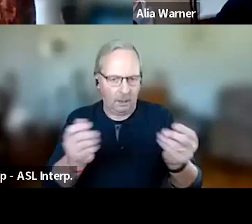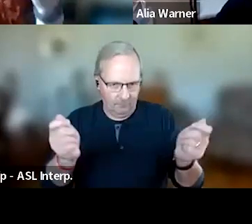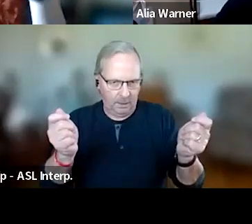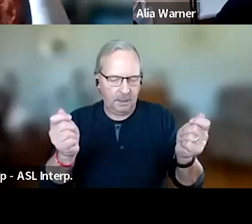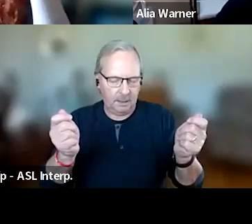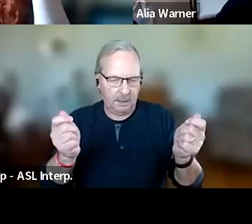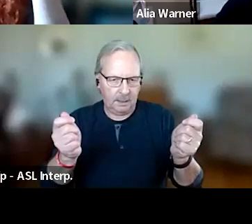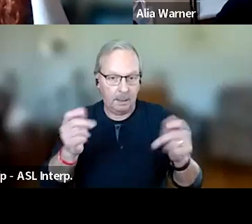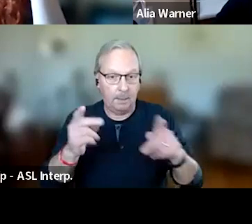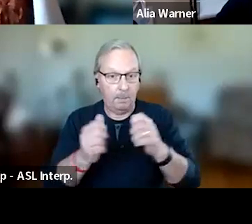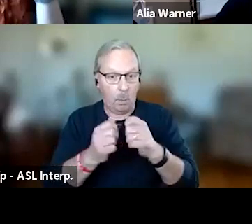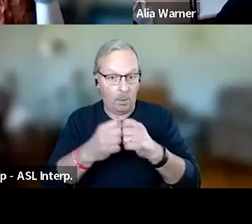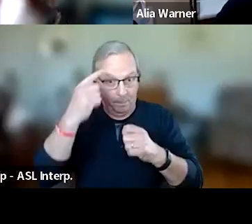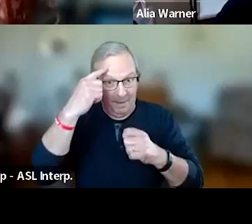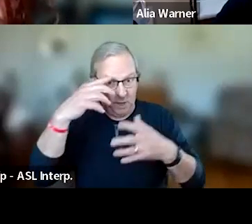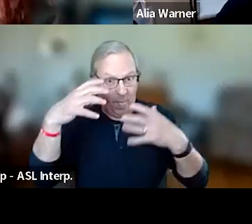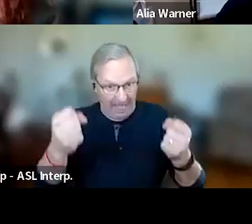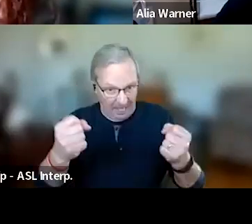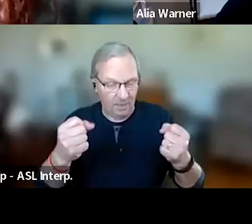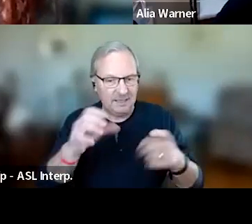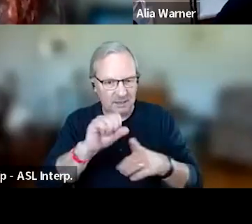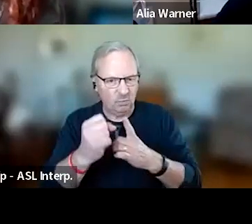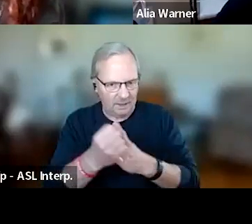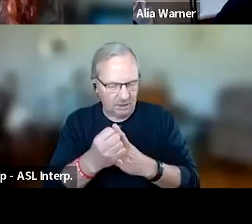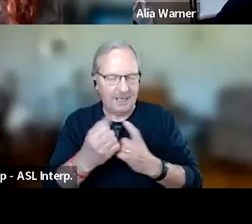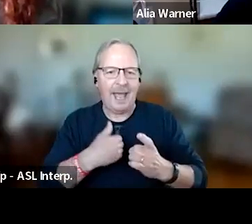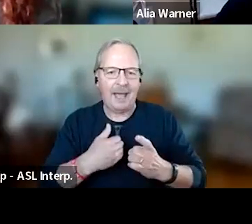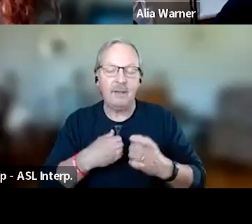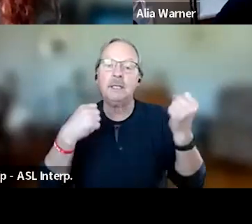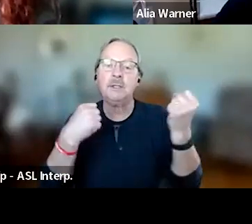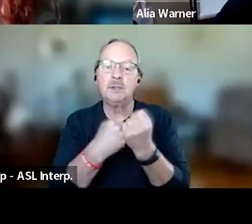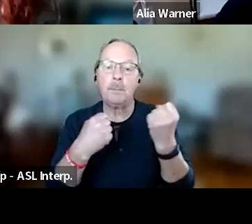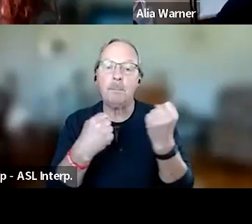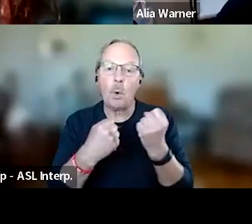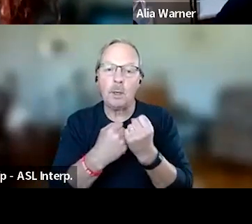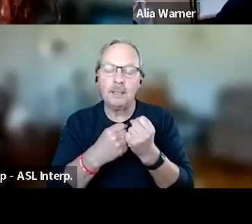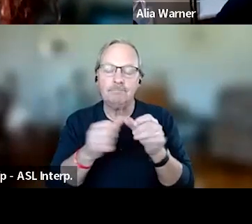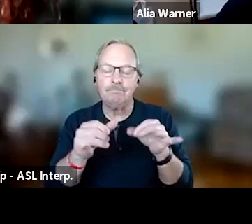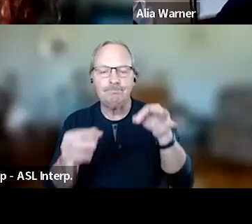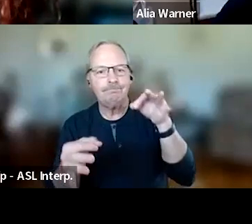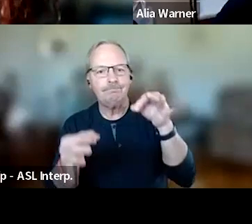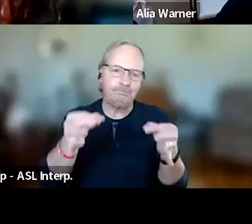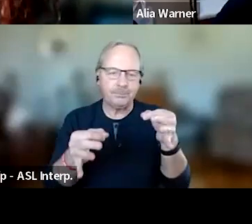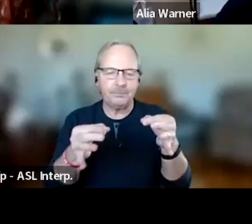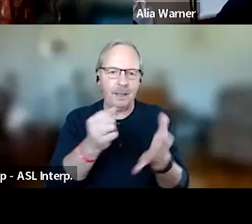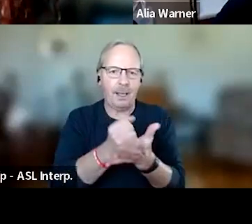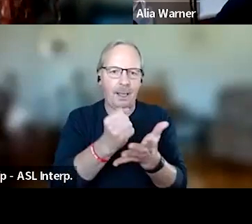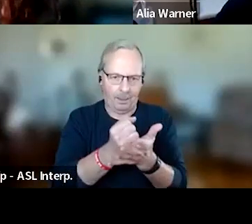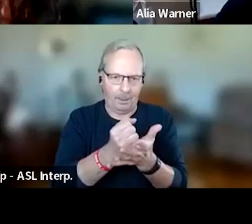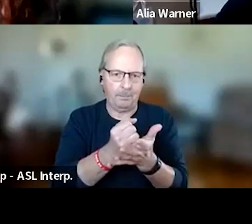health conditions, is having supportive, stable housing. So important work that you all are doing.